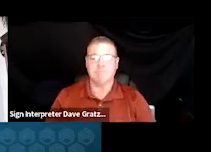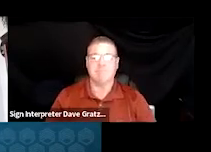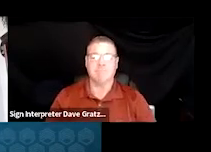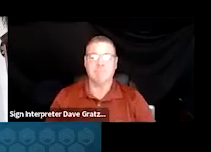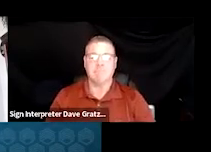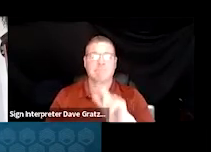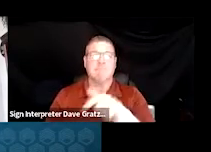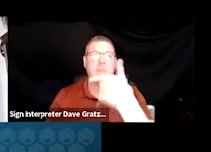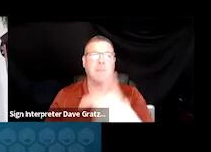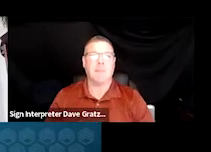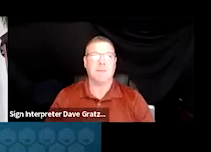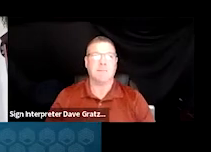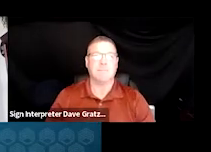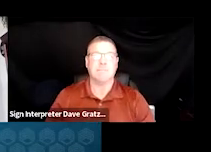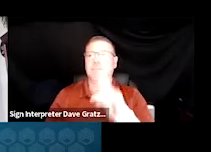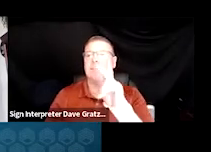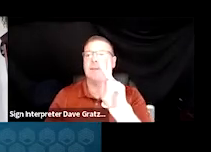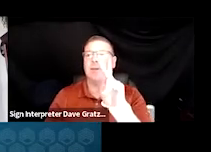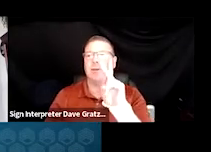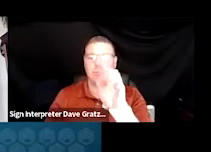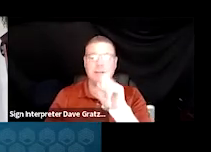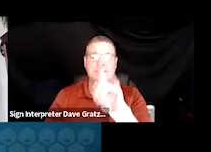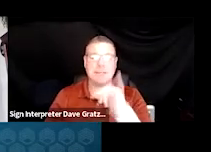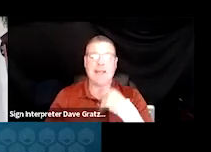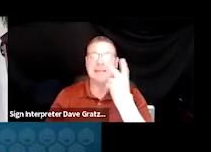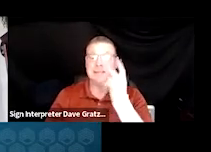Next slide, please. Christie, I do see your question in a chat, who do we use?